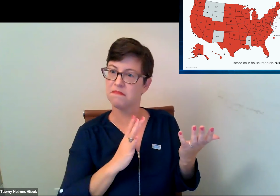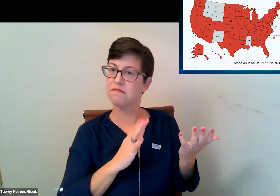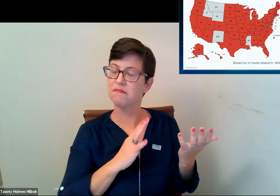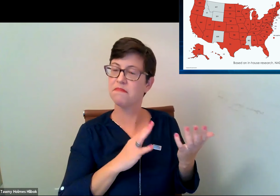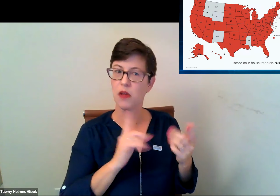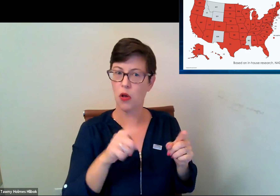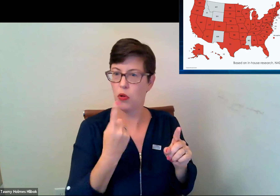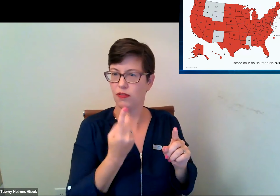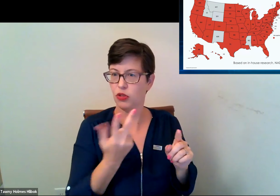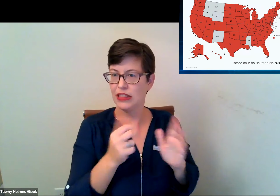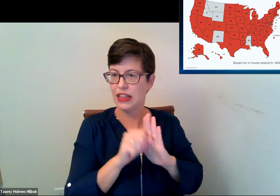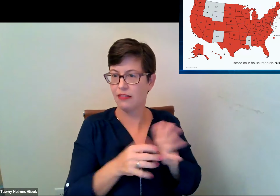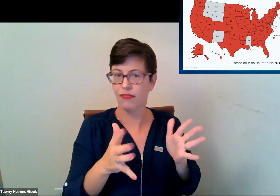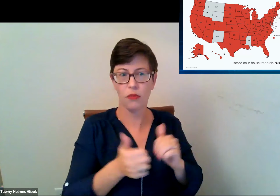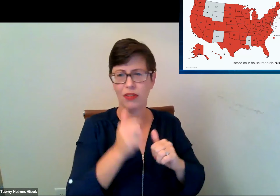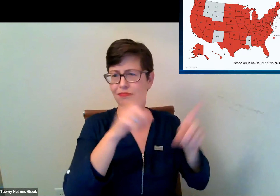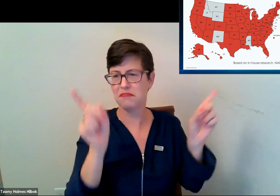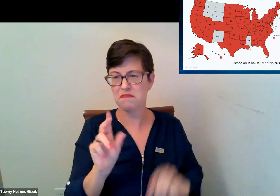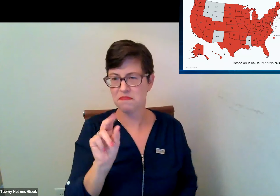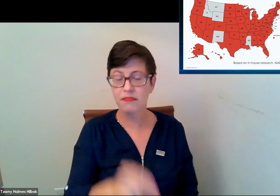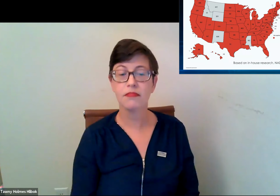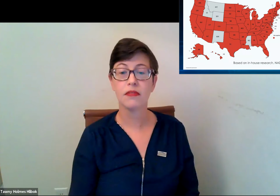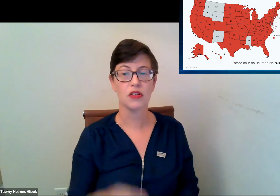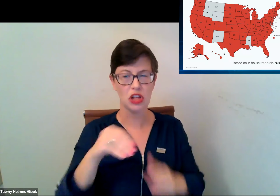Something that we certainly want to see, but there were only three states,